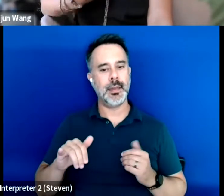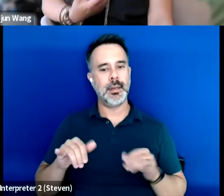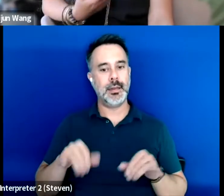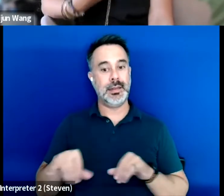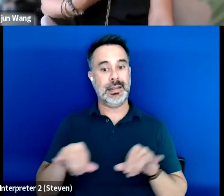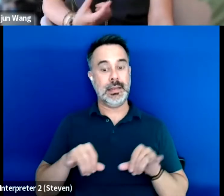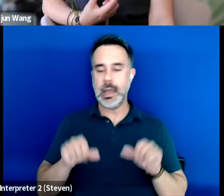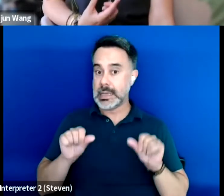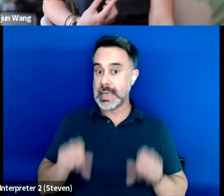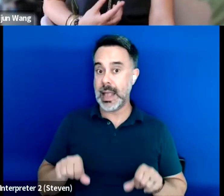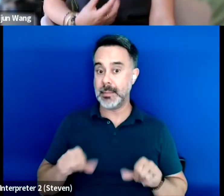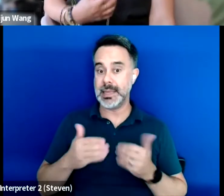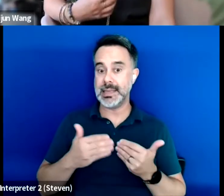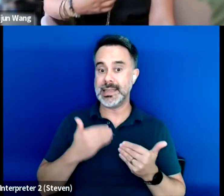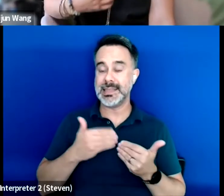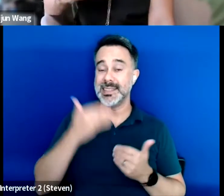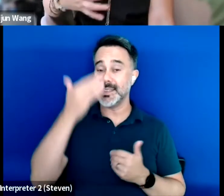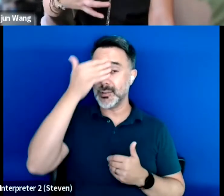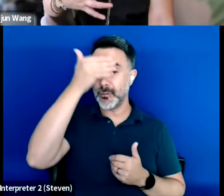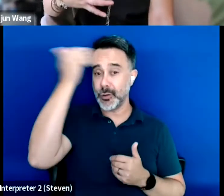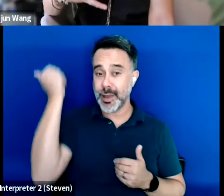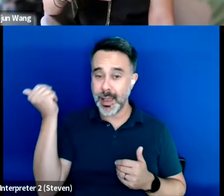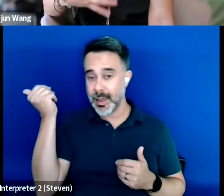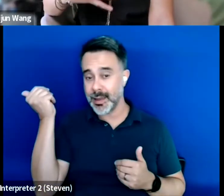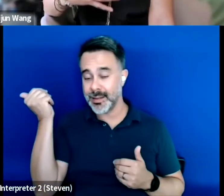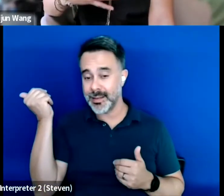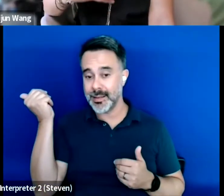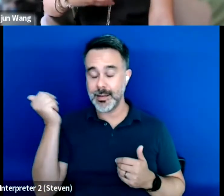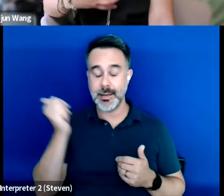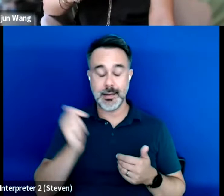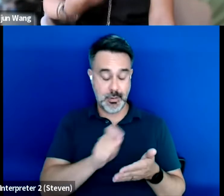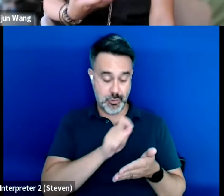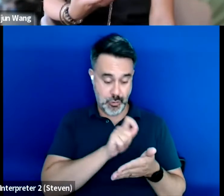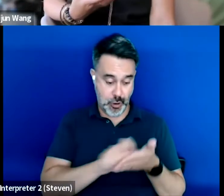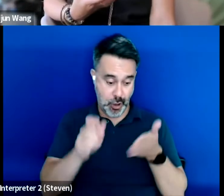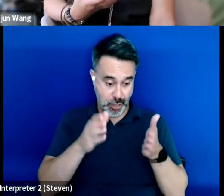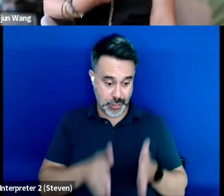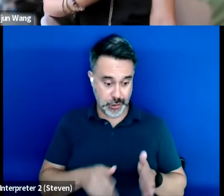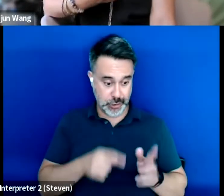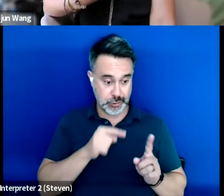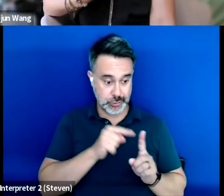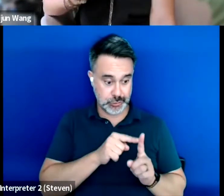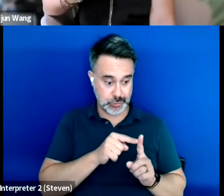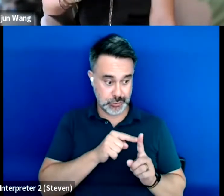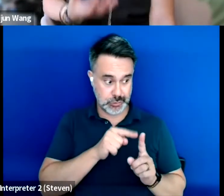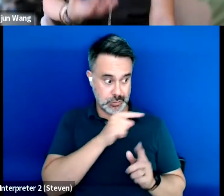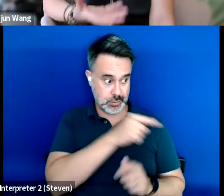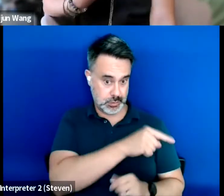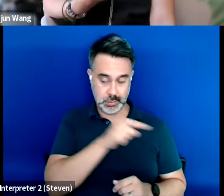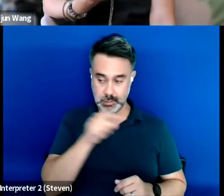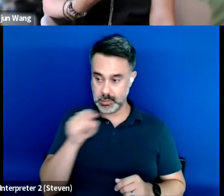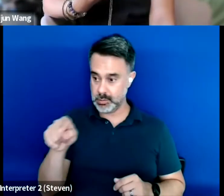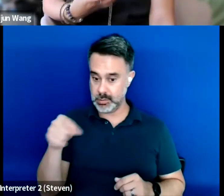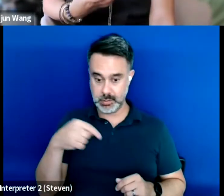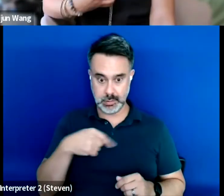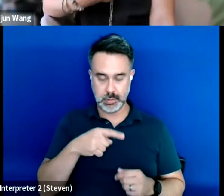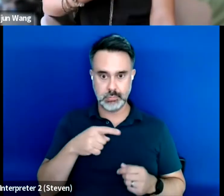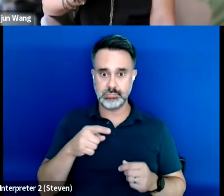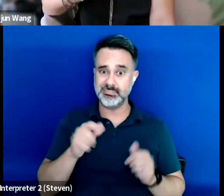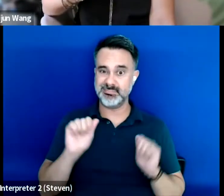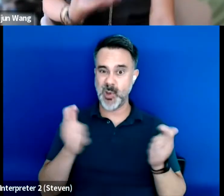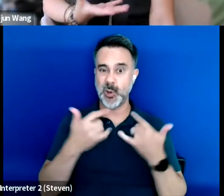But I can imagine that maybe, like, journalists writing about your book would be most interested